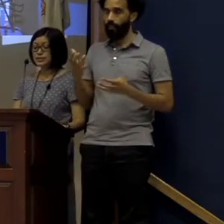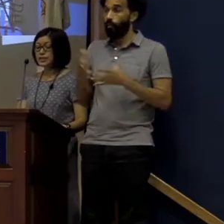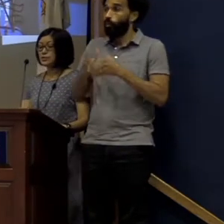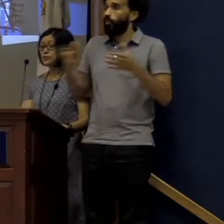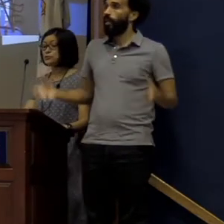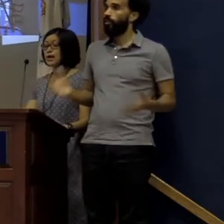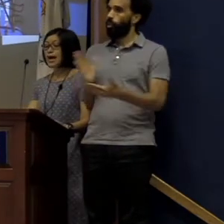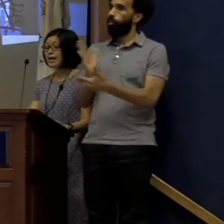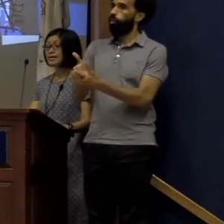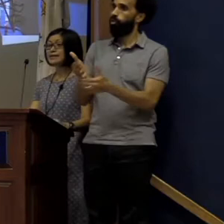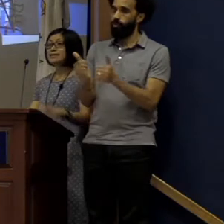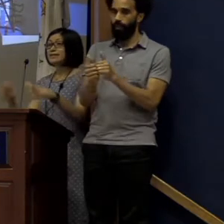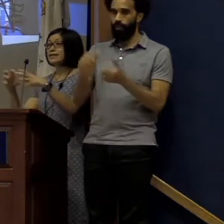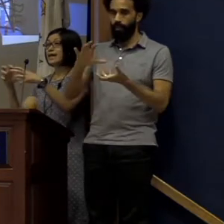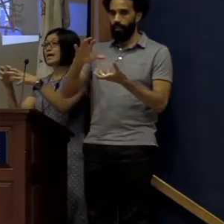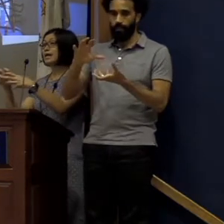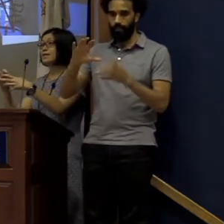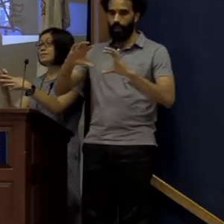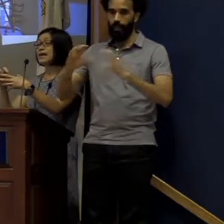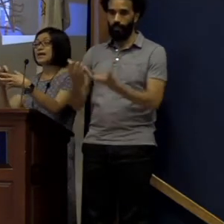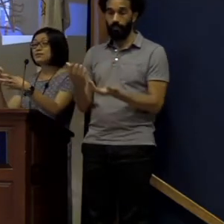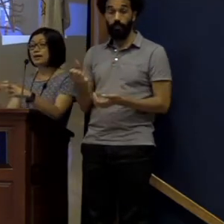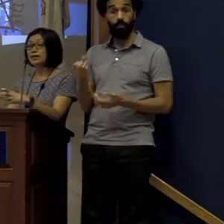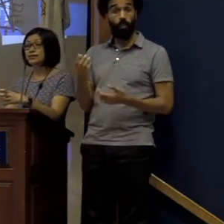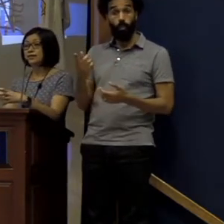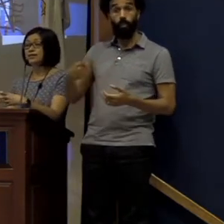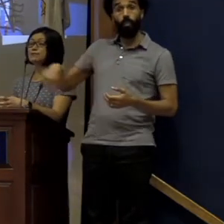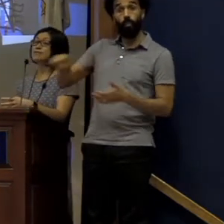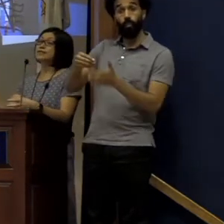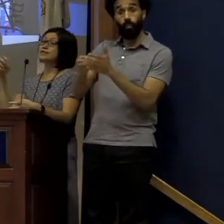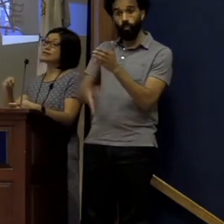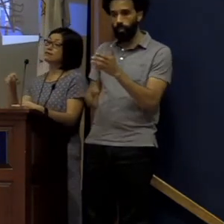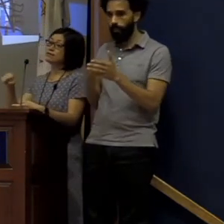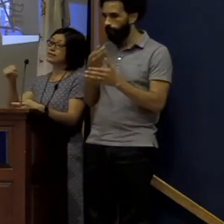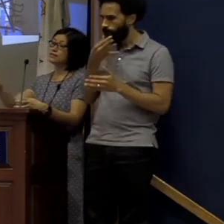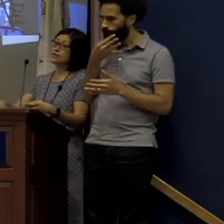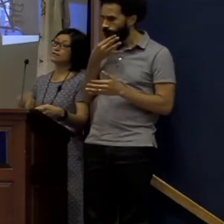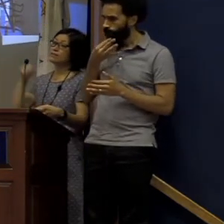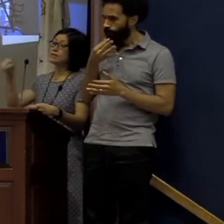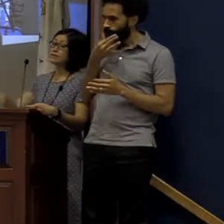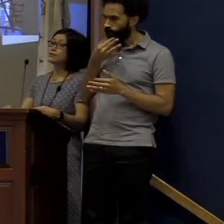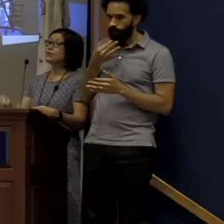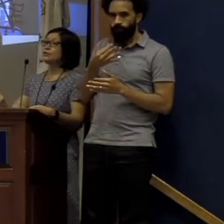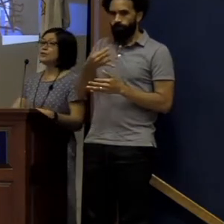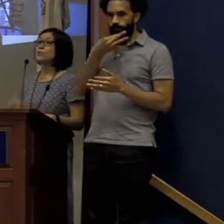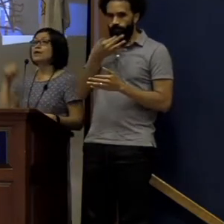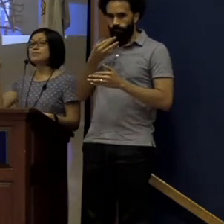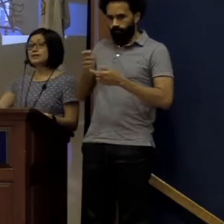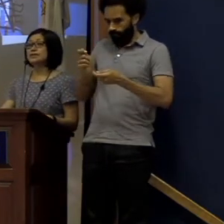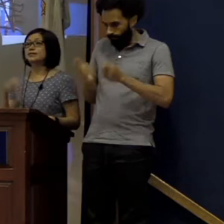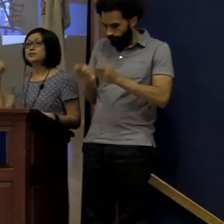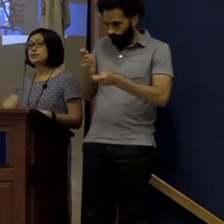To hack the the hand cranks and to fix it onto the lever of the bingo so that one person could turn